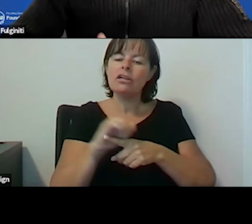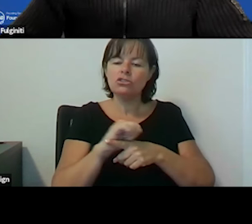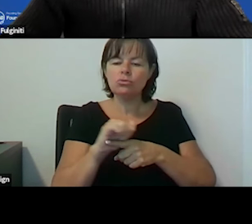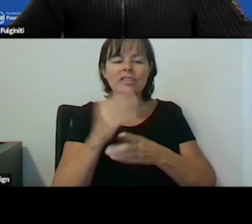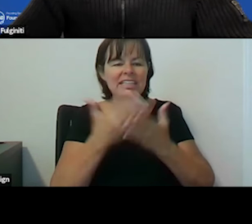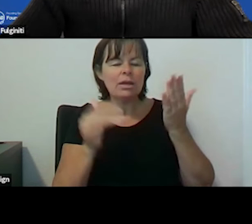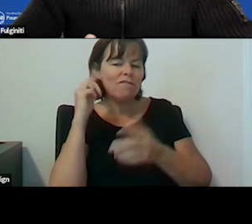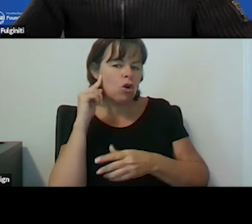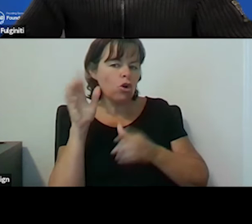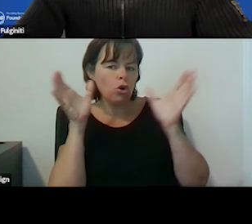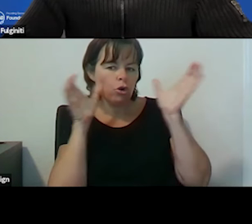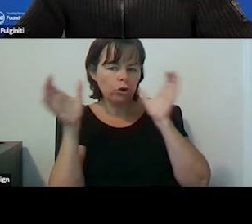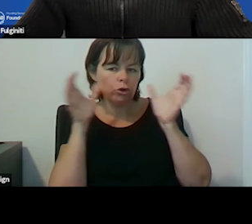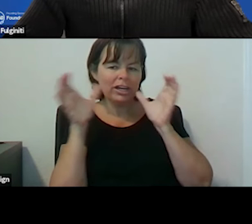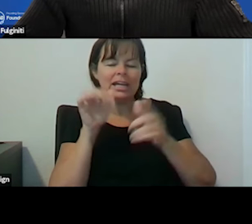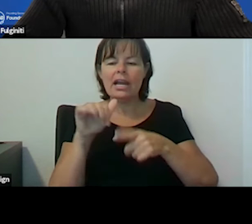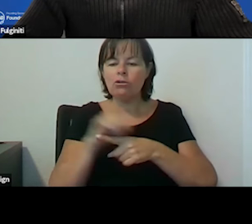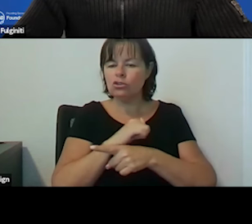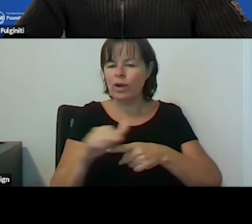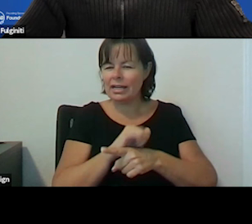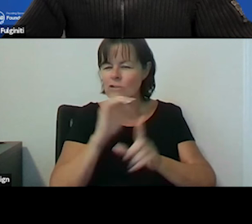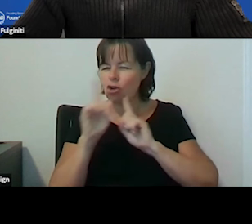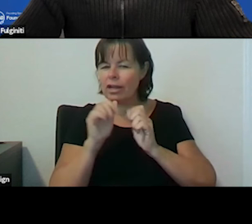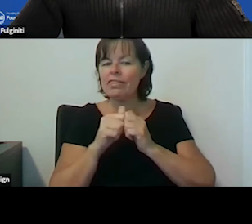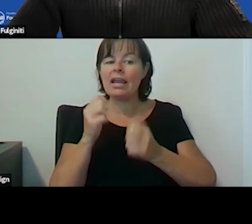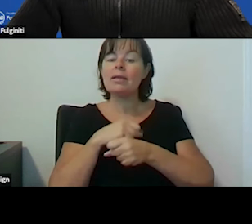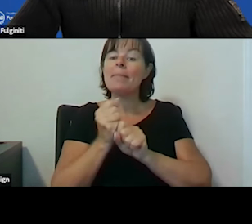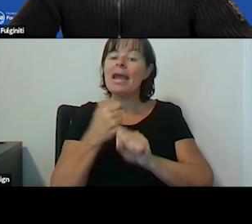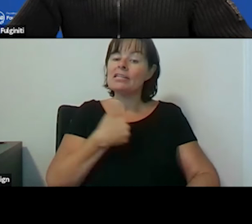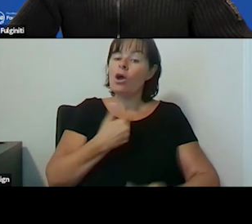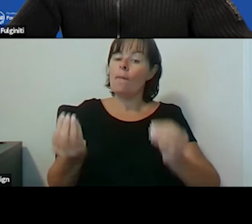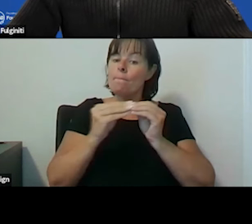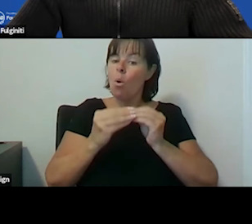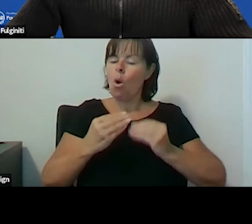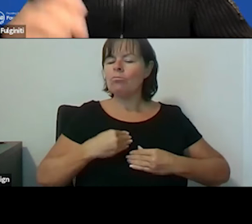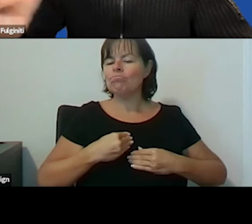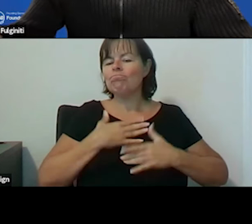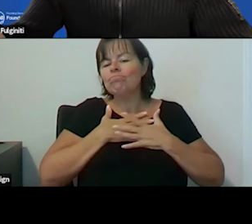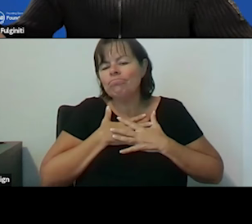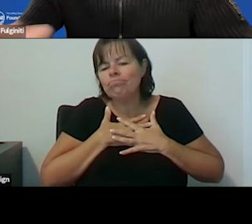that have really made us more compassionate as designers so if you're a business what